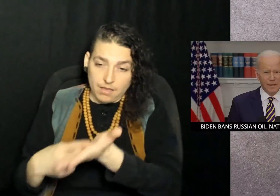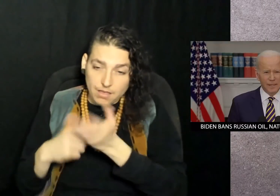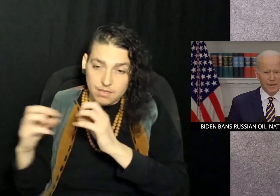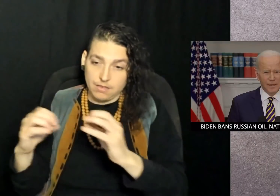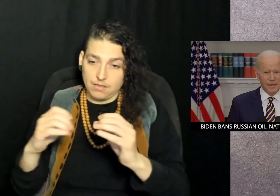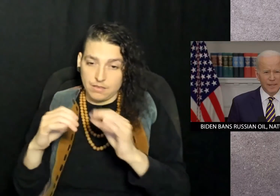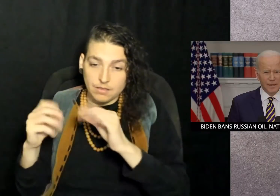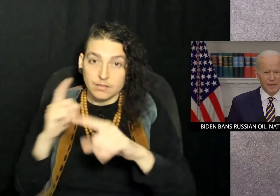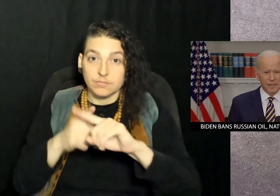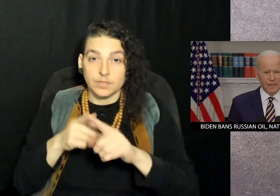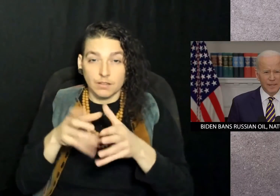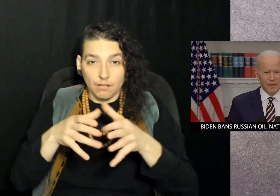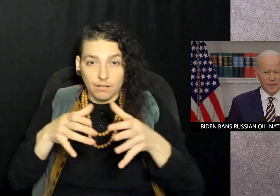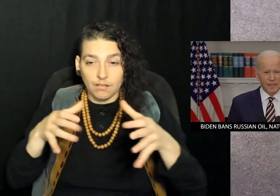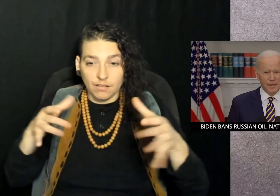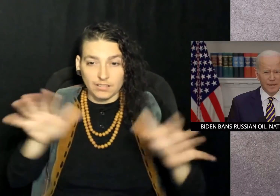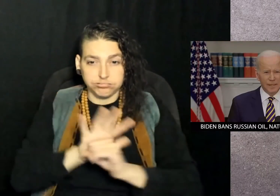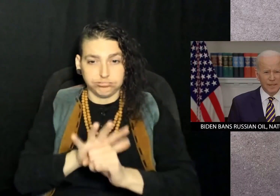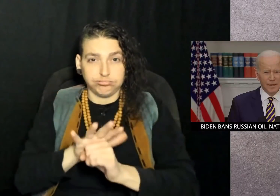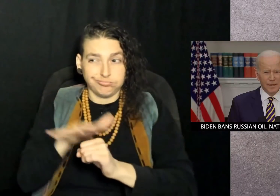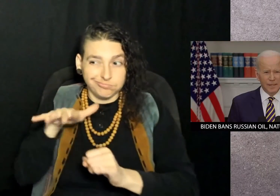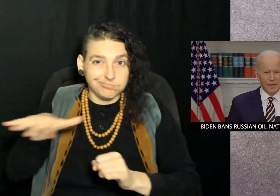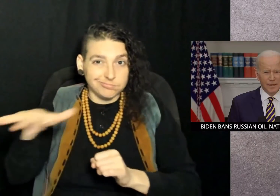after days of deliberation and growing pressure